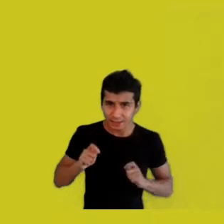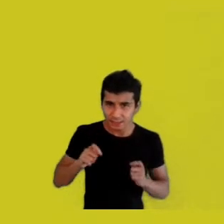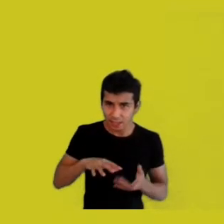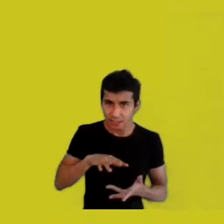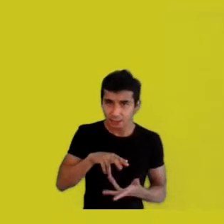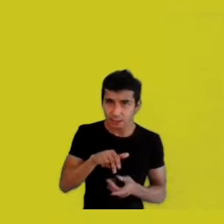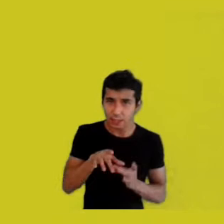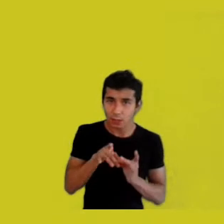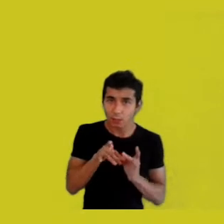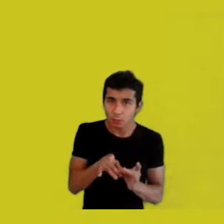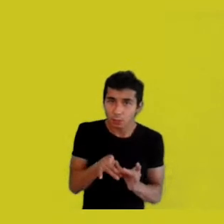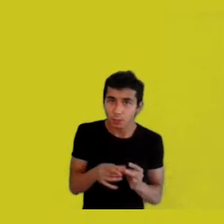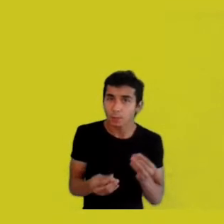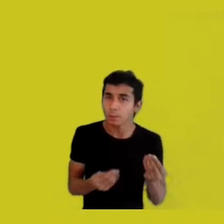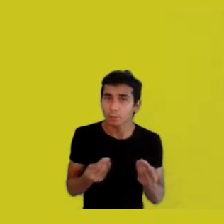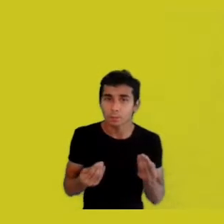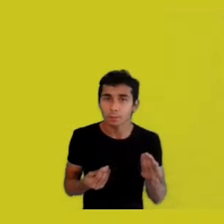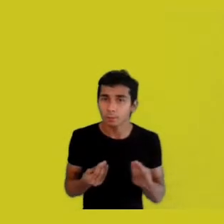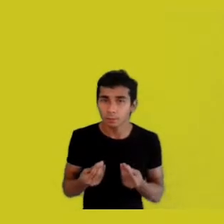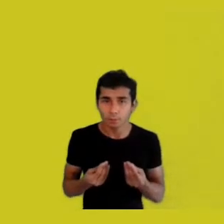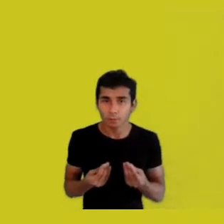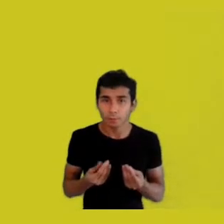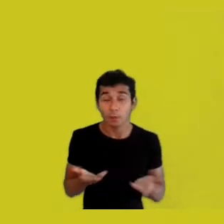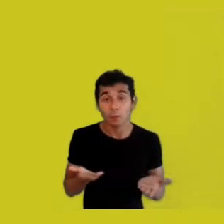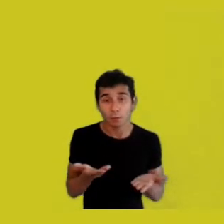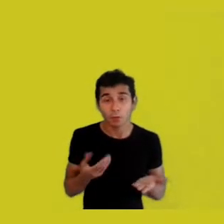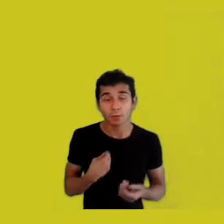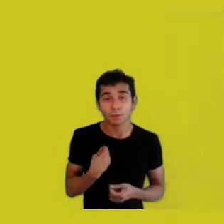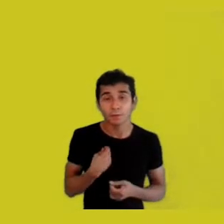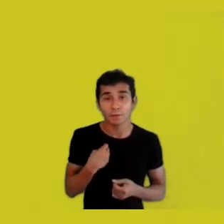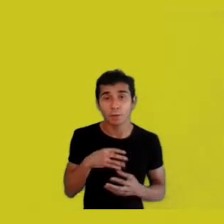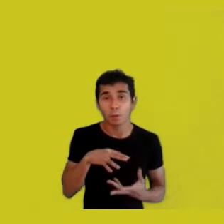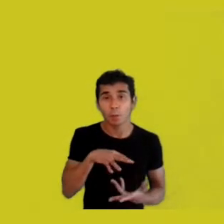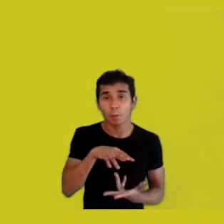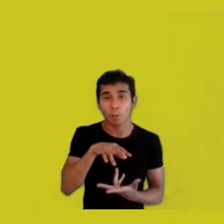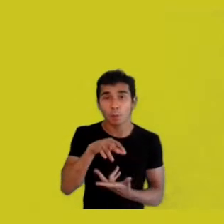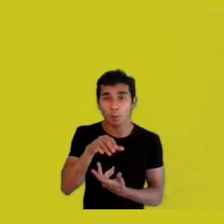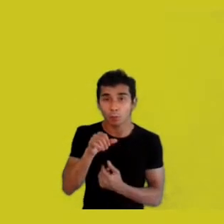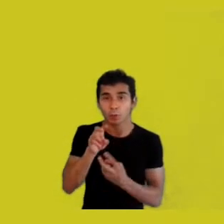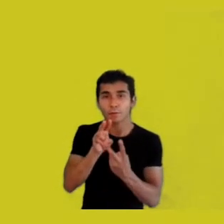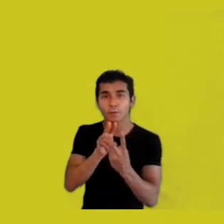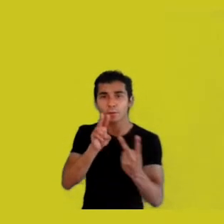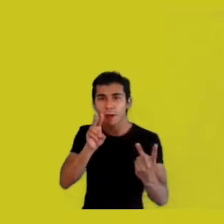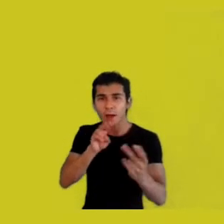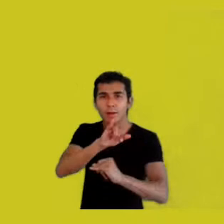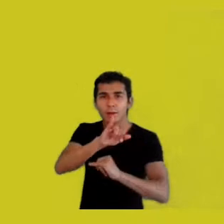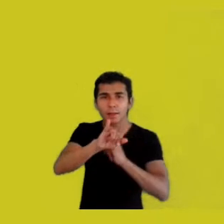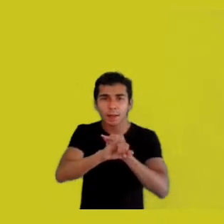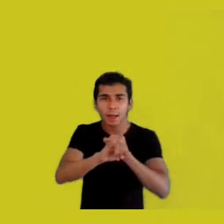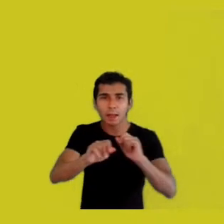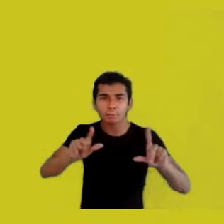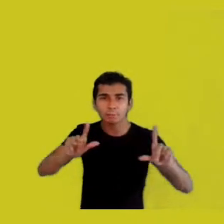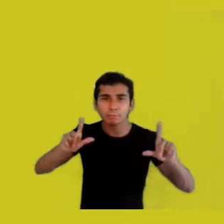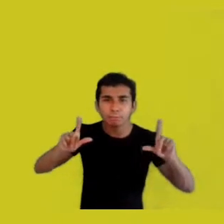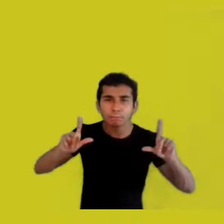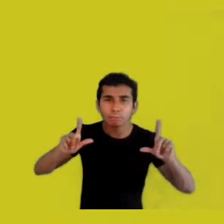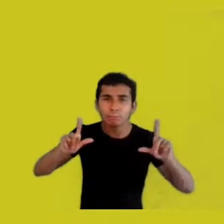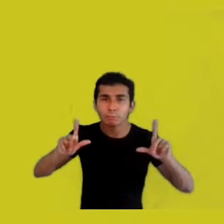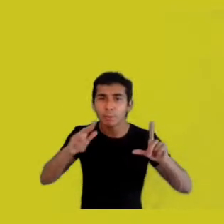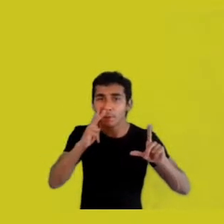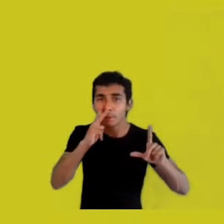produce an excessive overcodification of Earth,